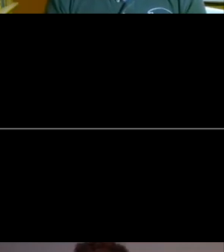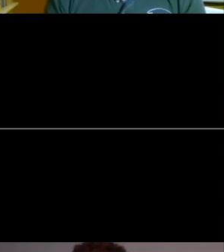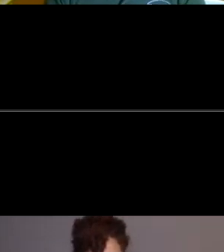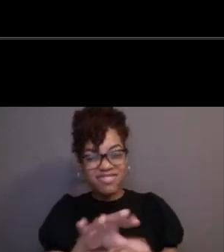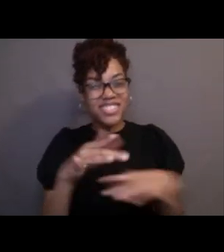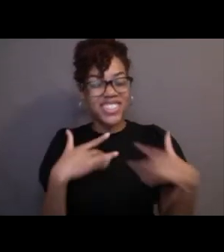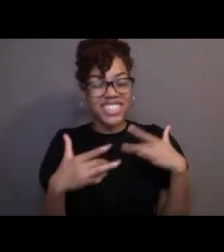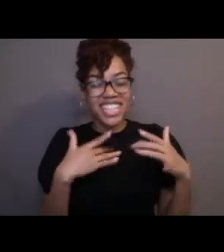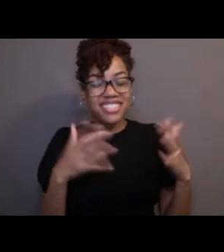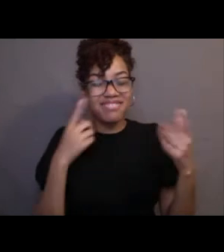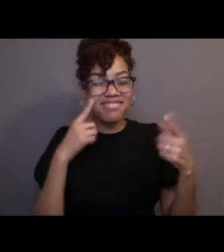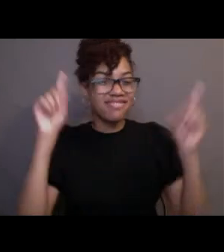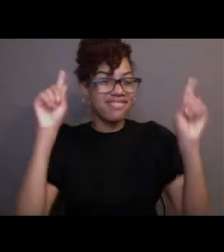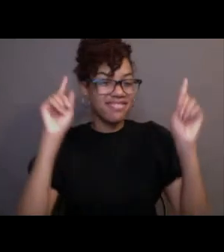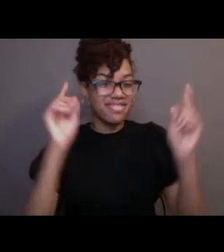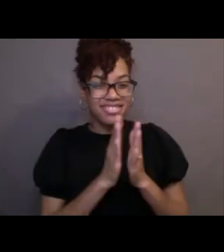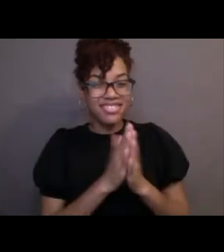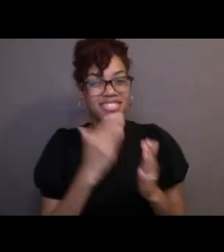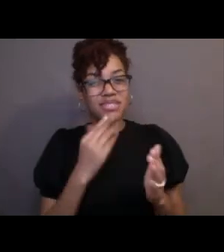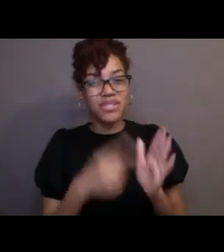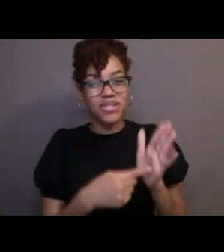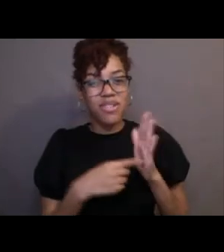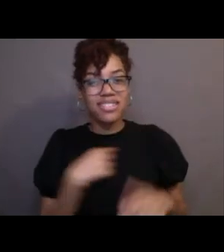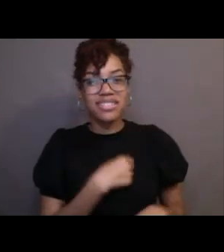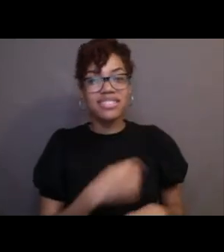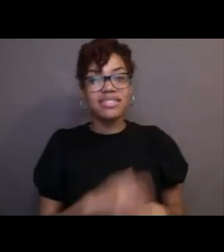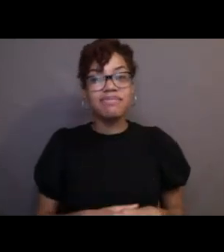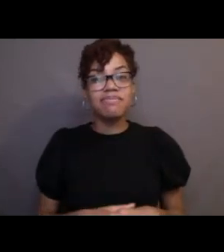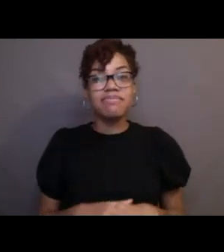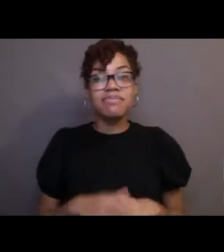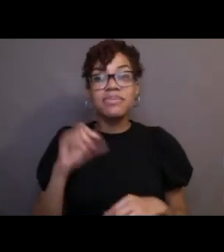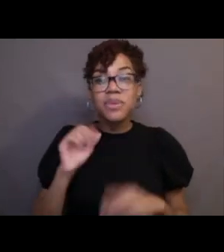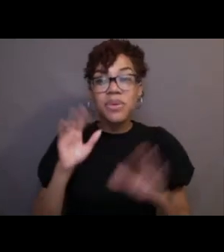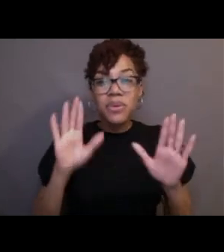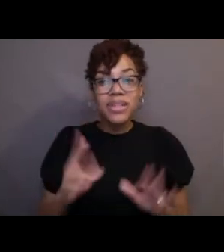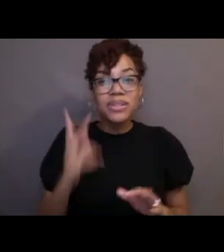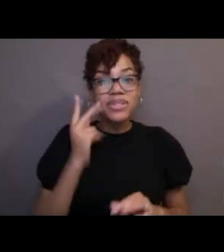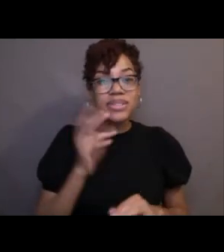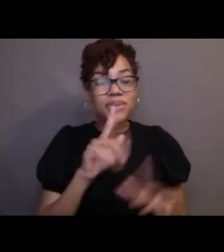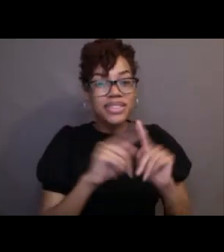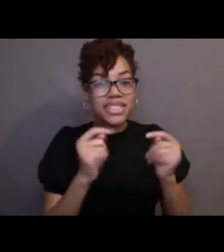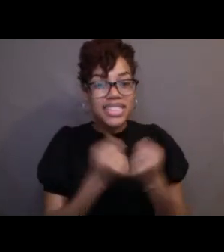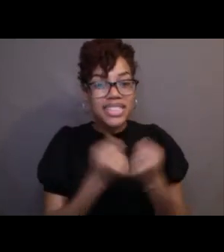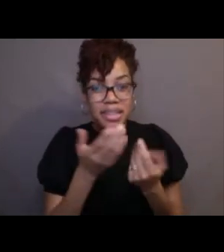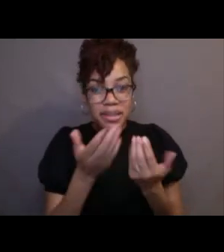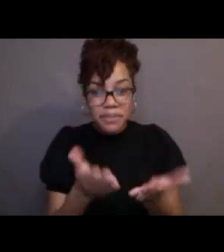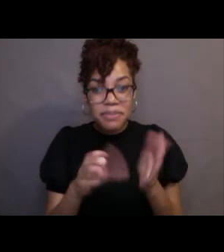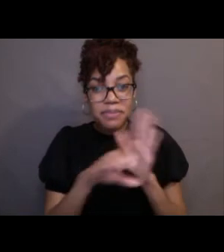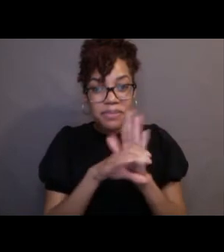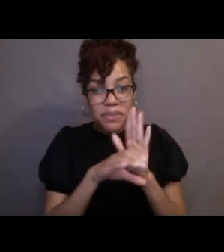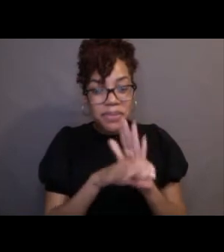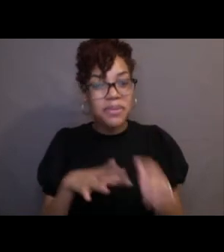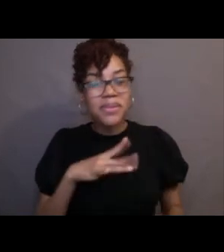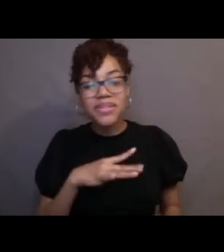So I'm really excited that you showed that to us. And it's so great to see your team there. Just as a reminder, as Samir said,